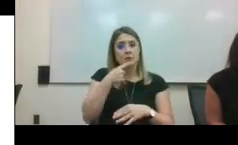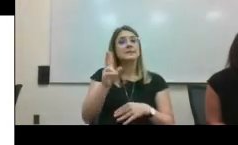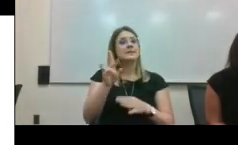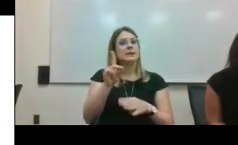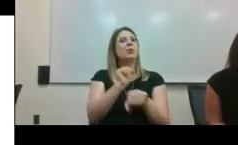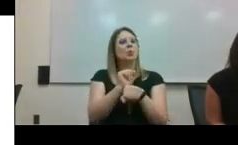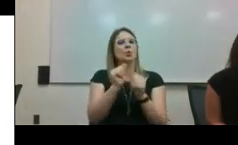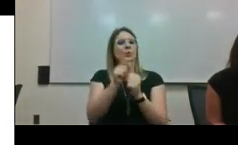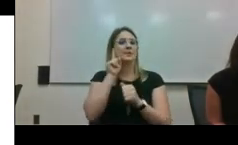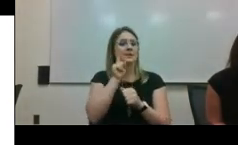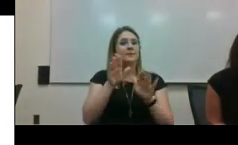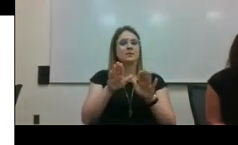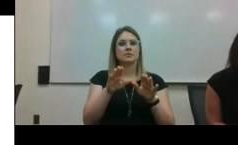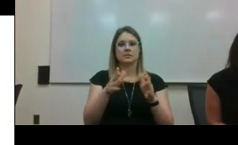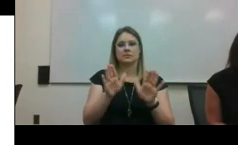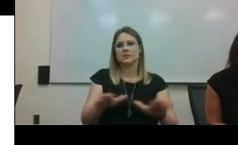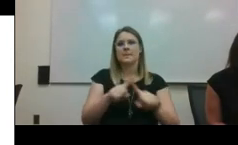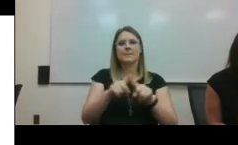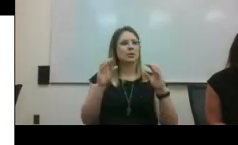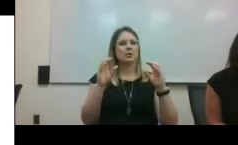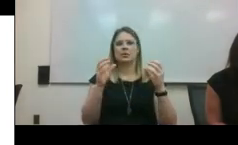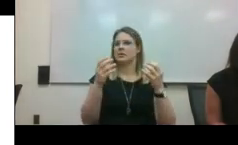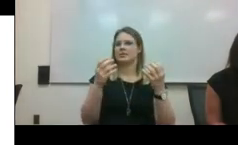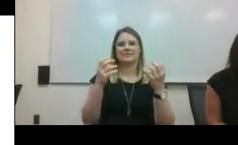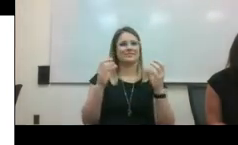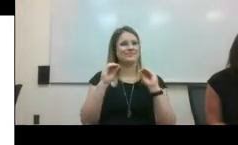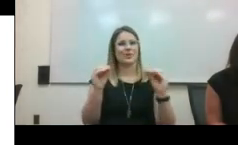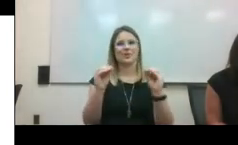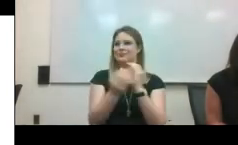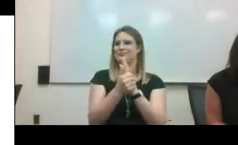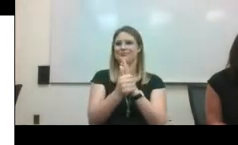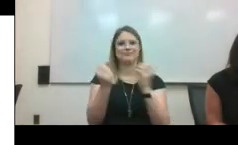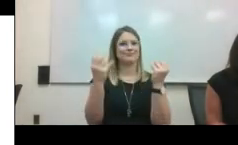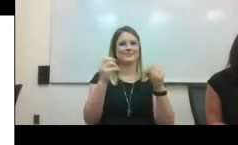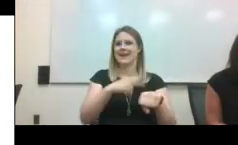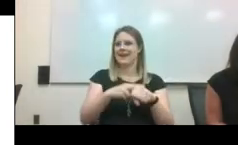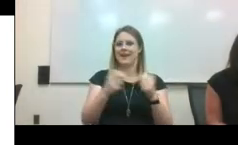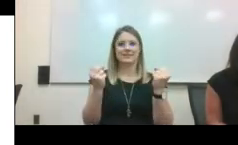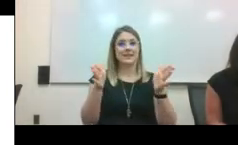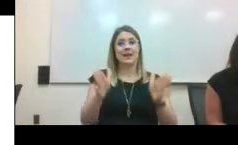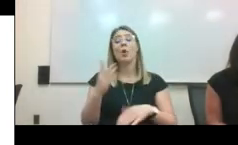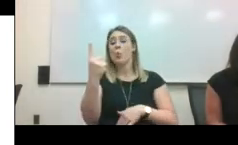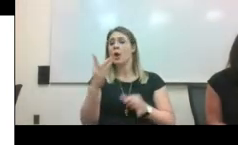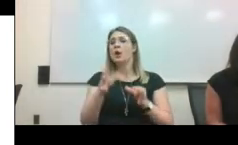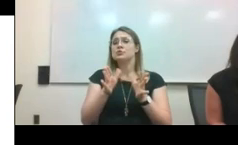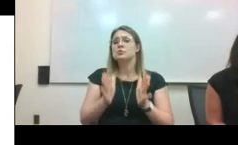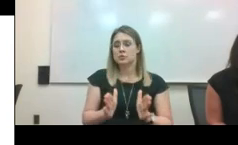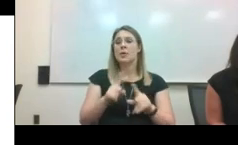but we didn't have any native signers in the room. Other than one interpreter who wasn't using sign